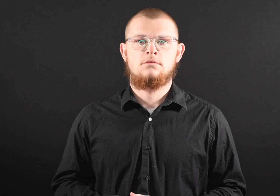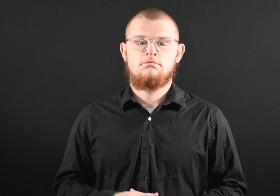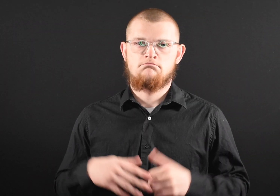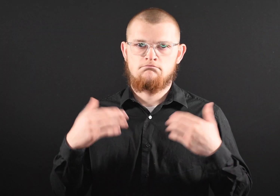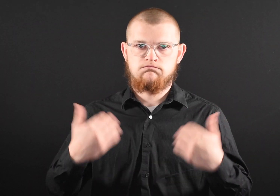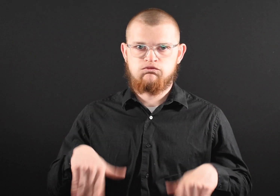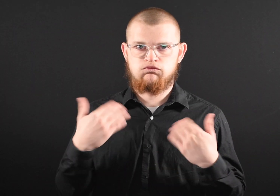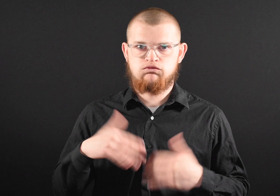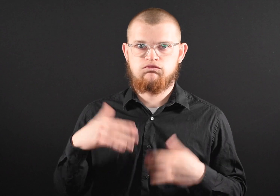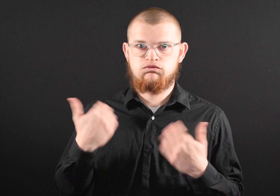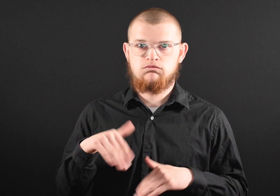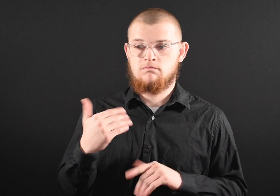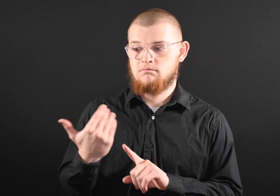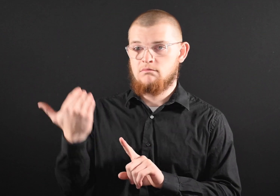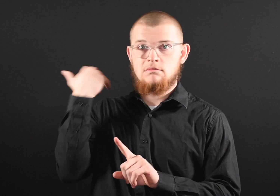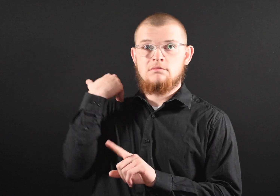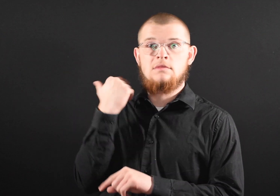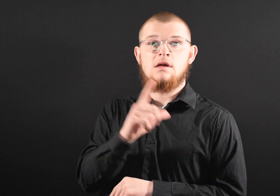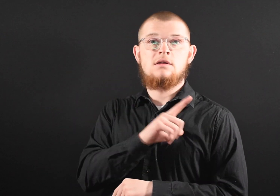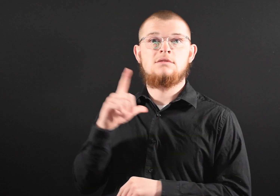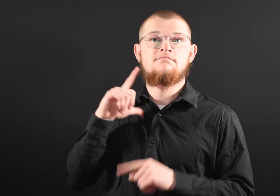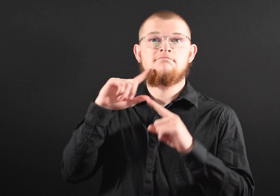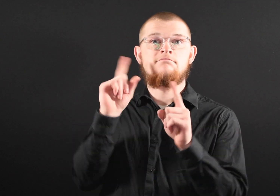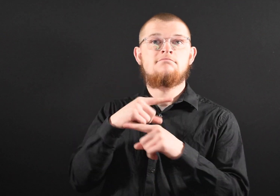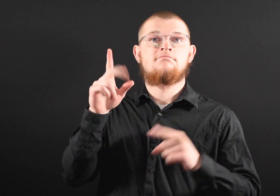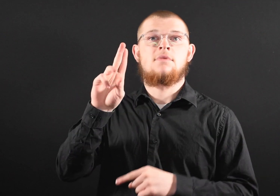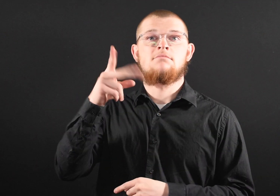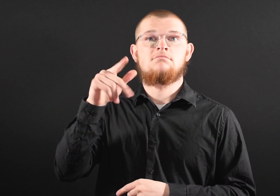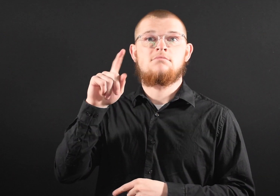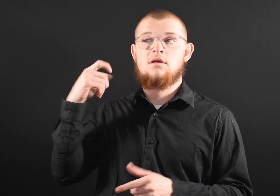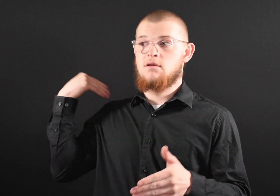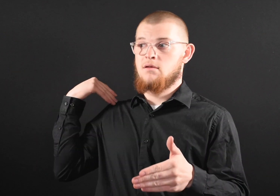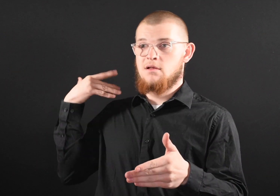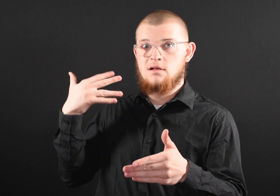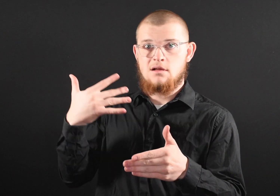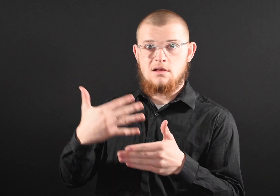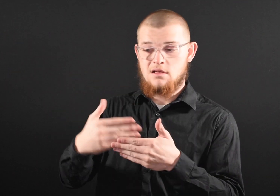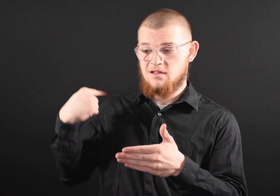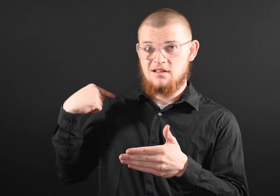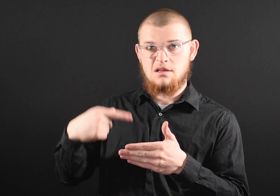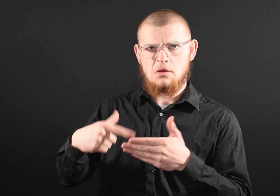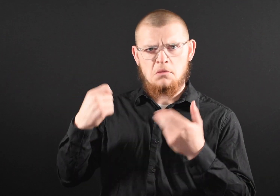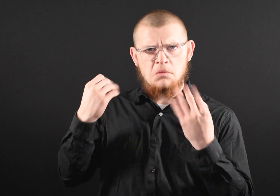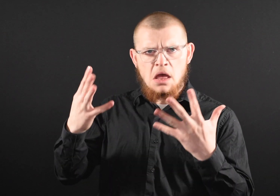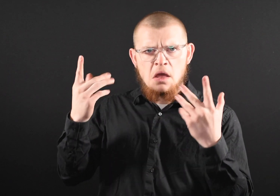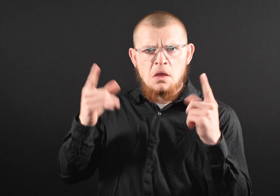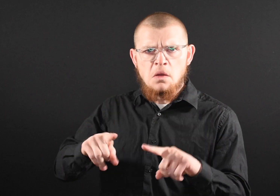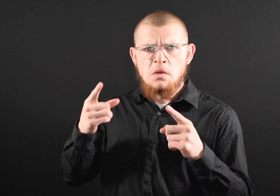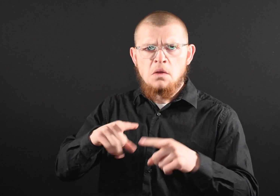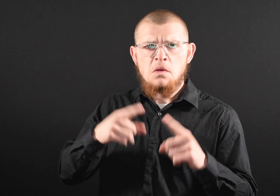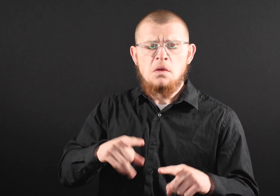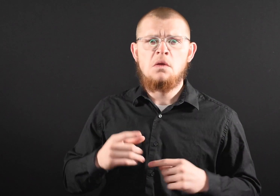Whew. A lot has happened since our last legislative update.